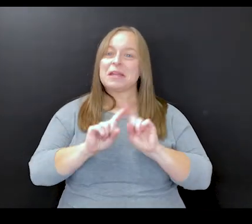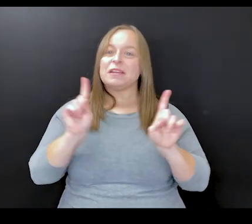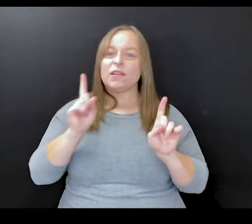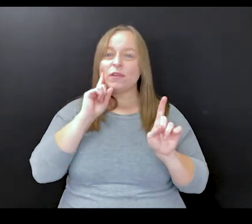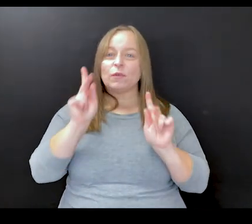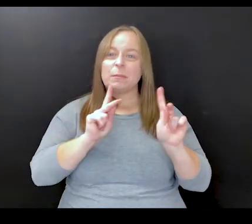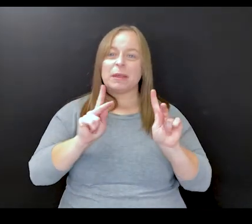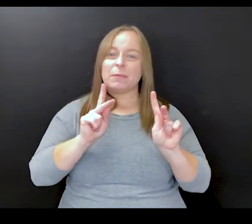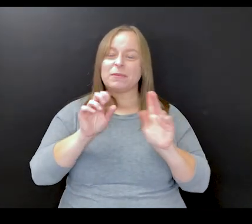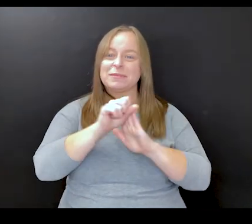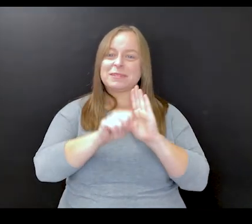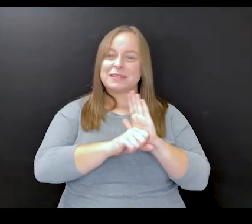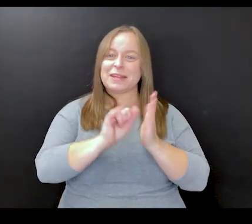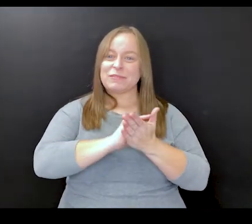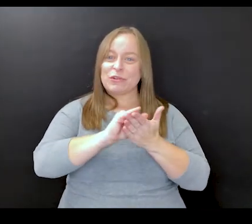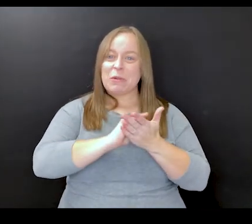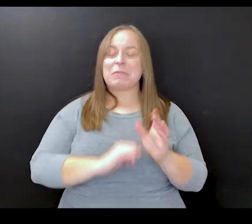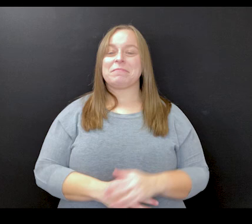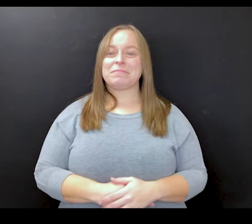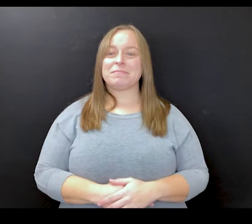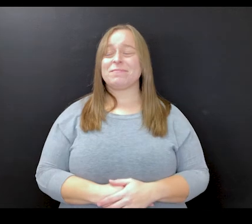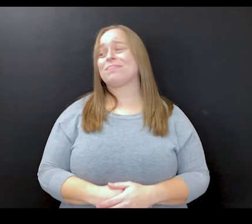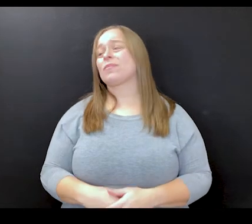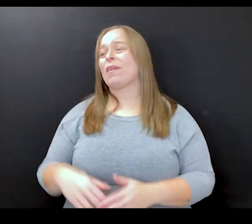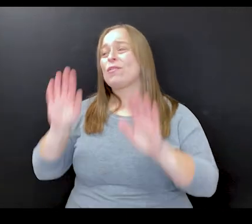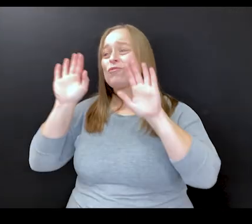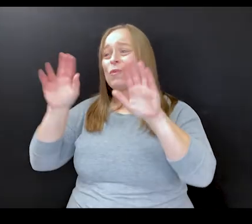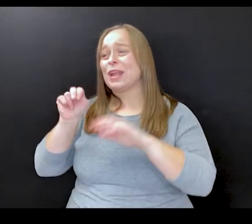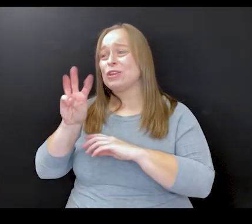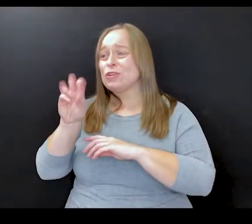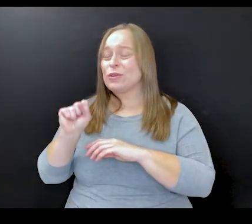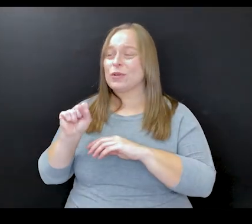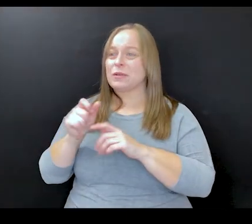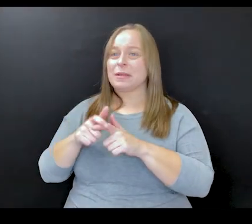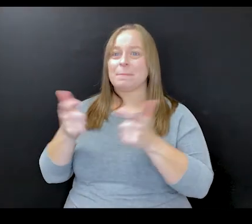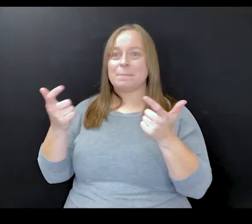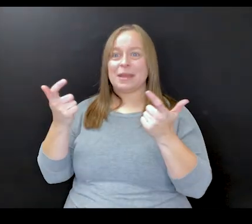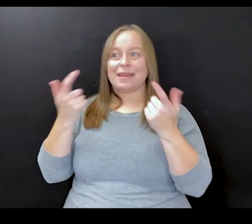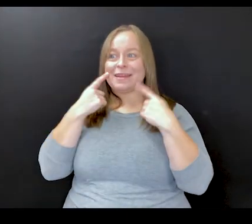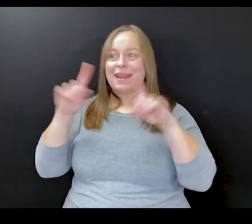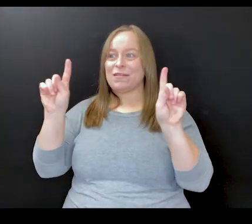for people in the state of New York. [Katrin] That is such great news, and what a big announcement.